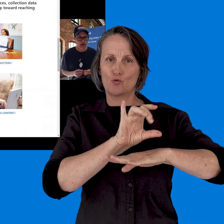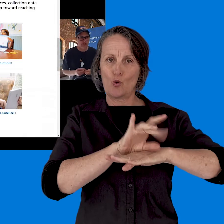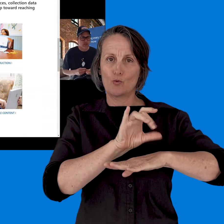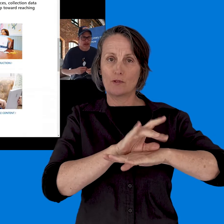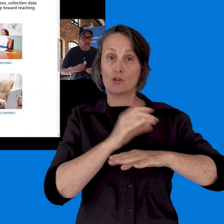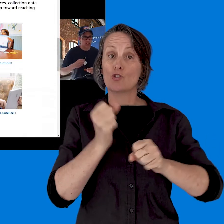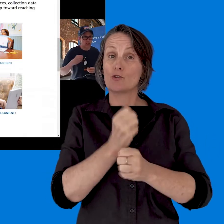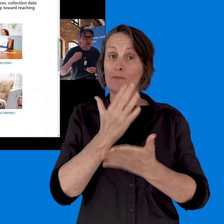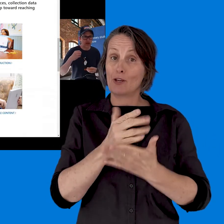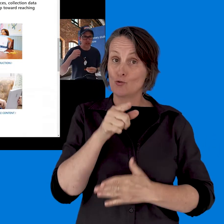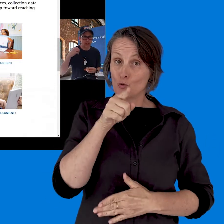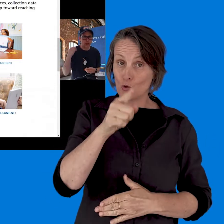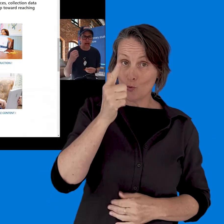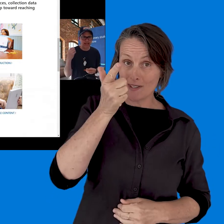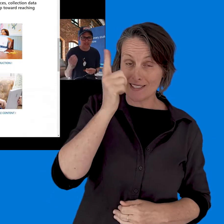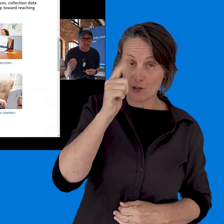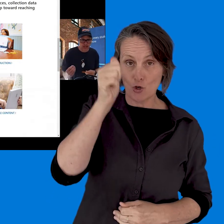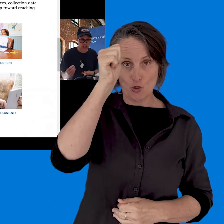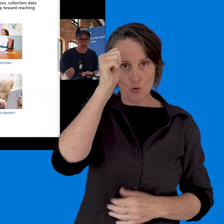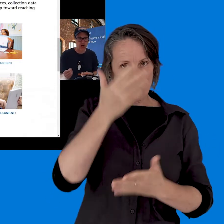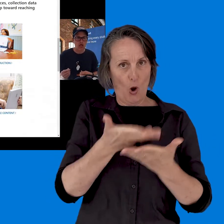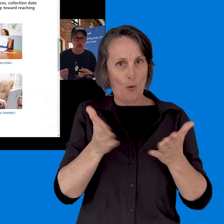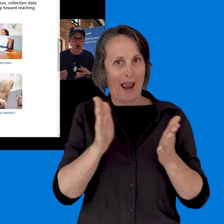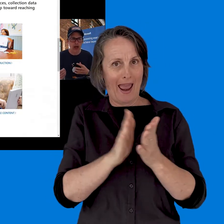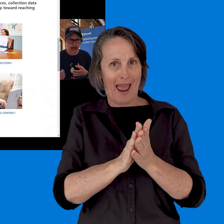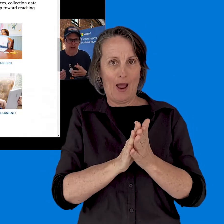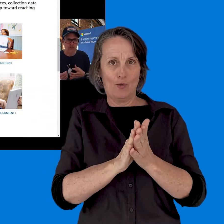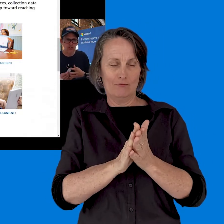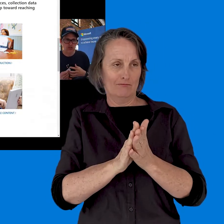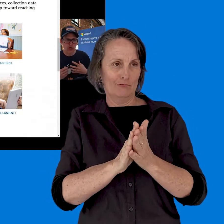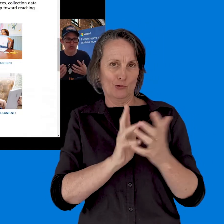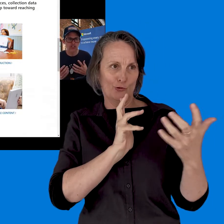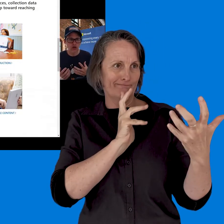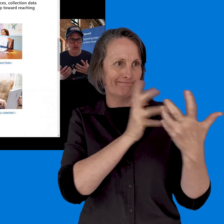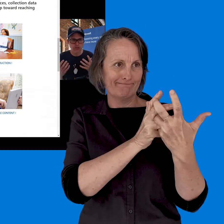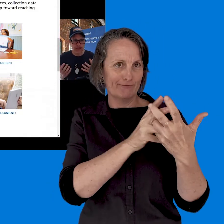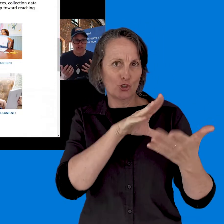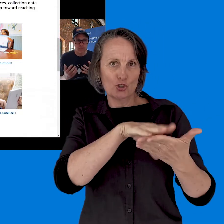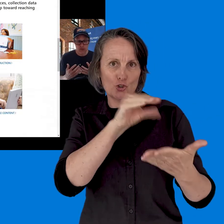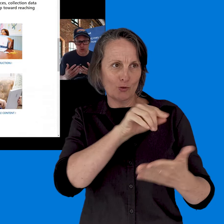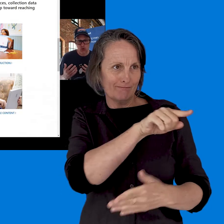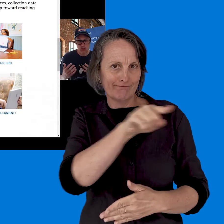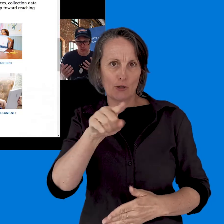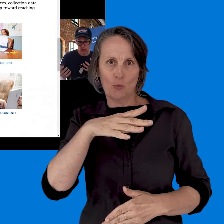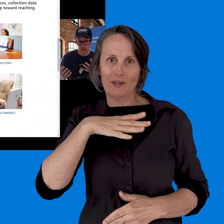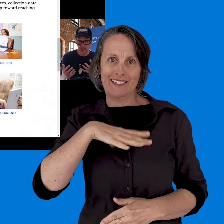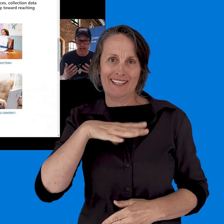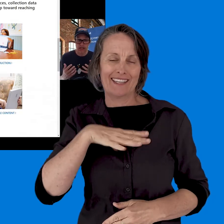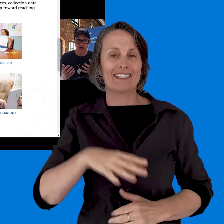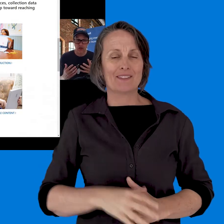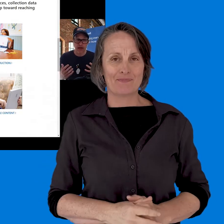So making sure that you, as a teacher, know how to turn this on the best for your students and you know,